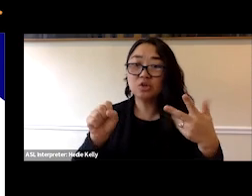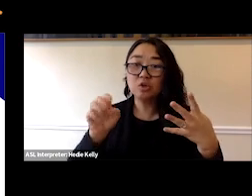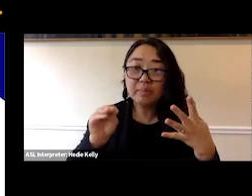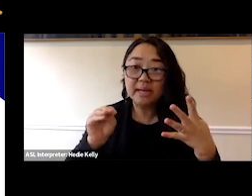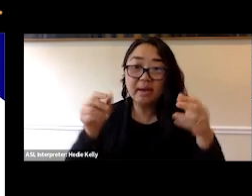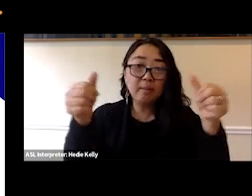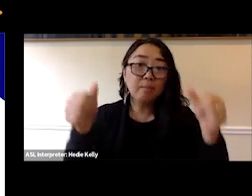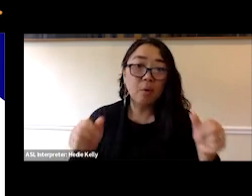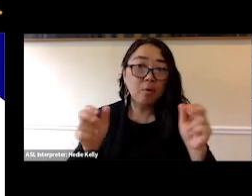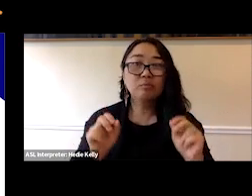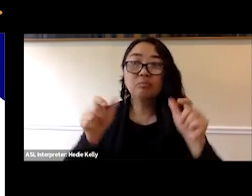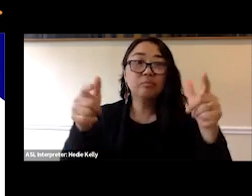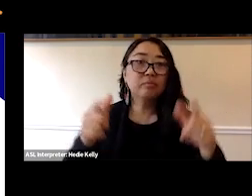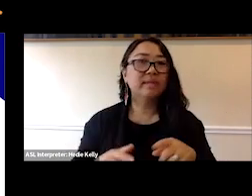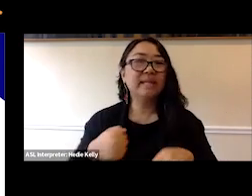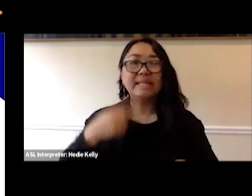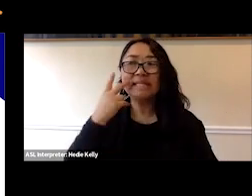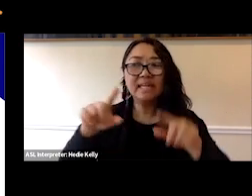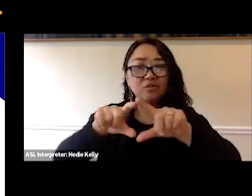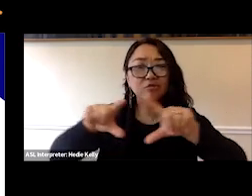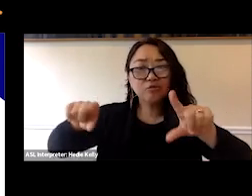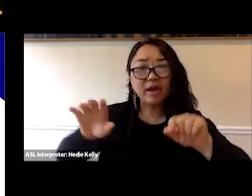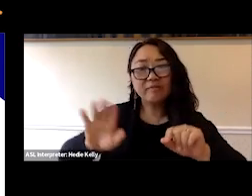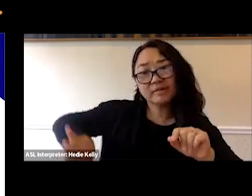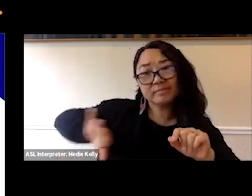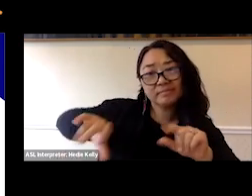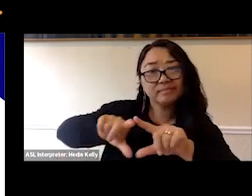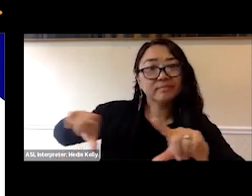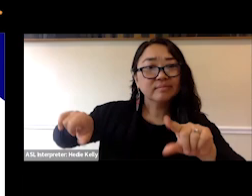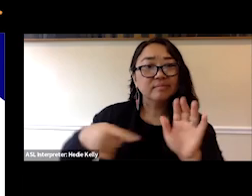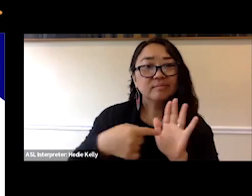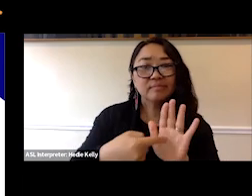I have a little graphic here on the screen that enumerates